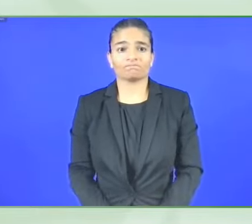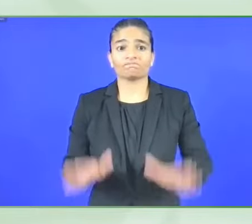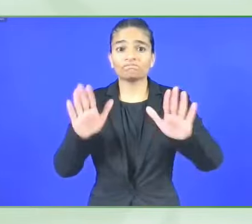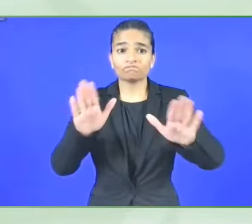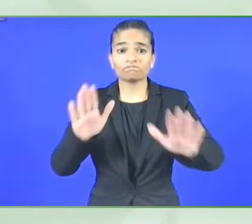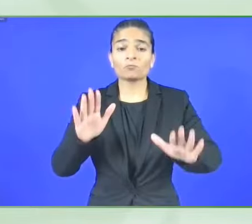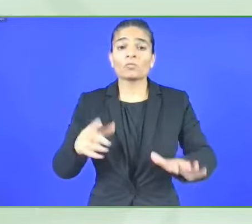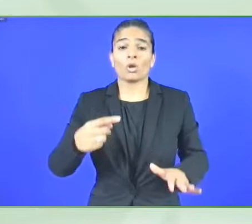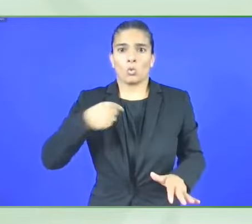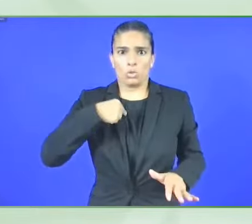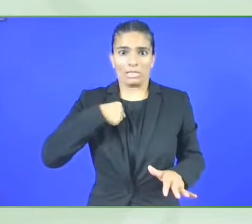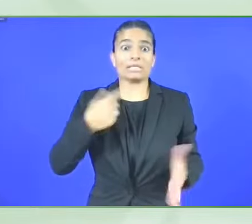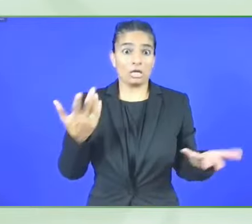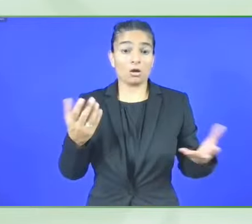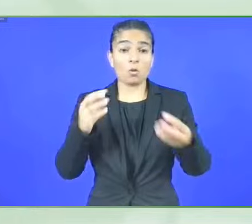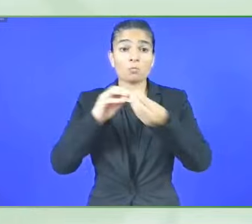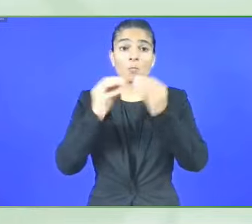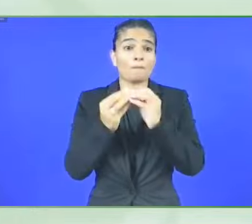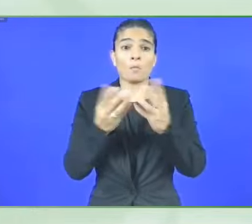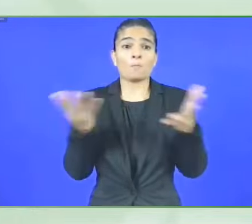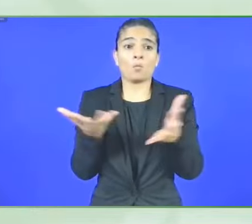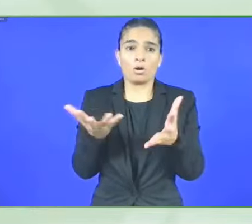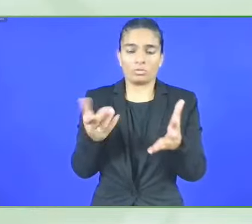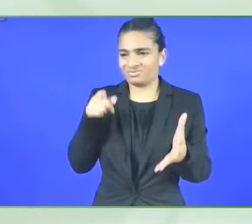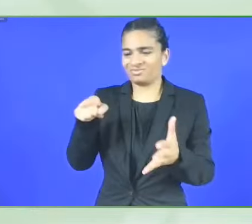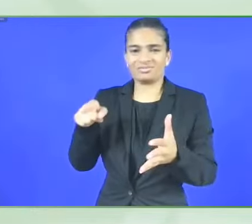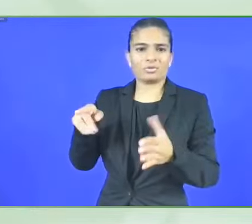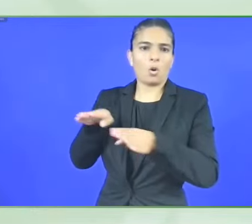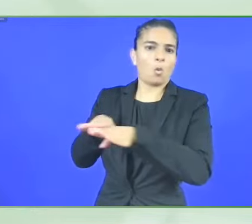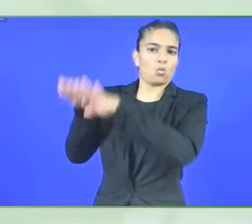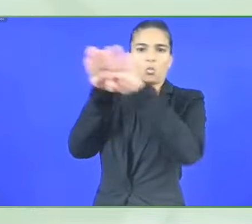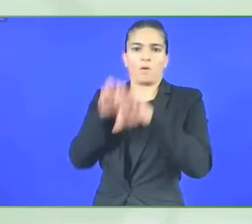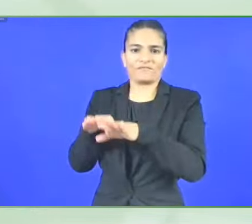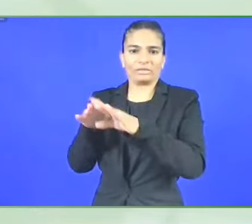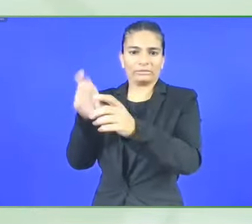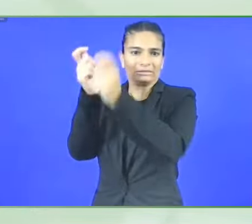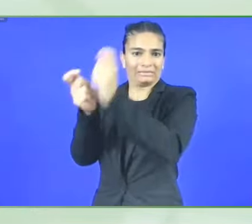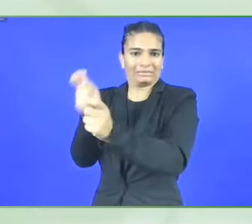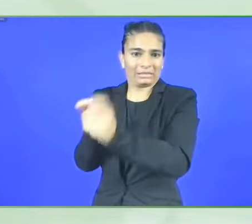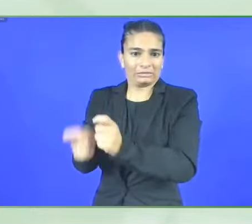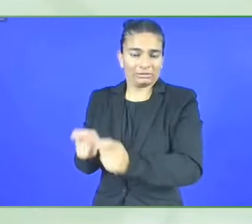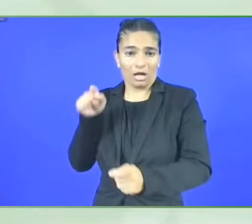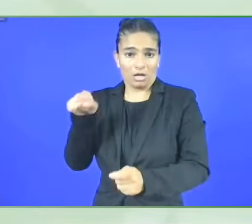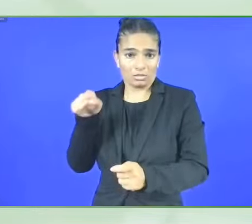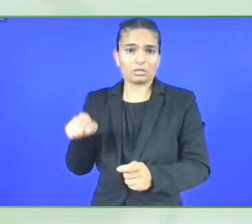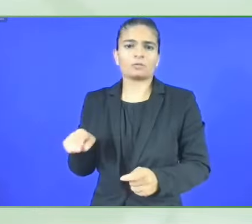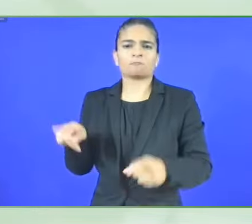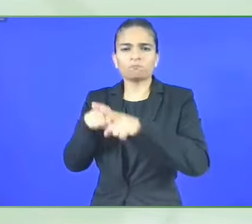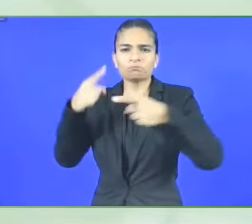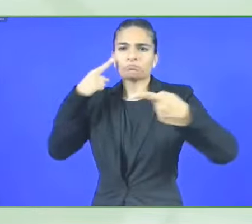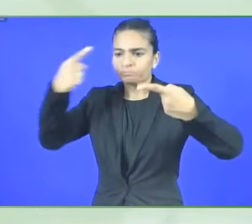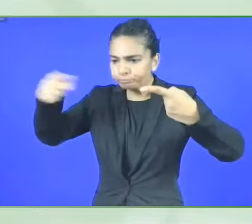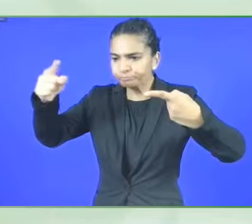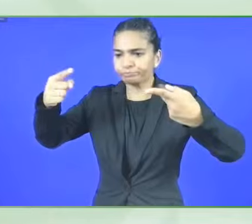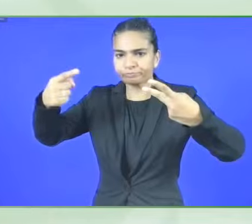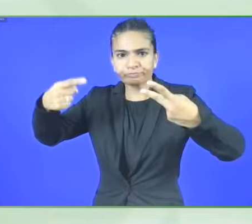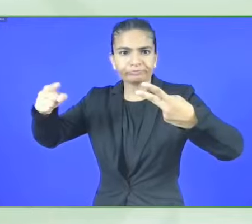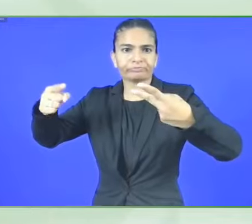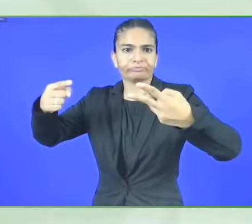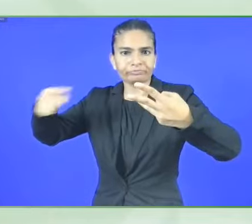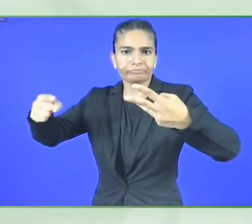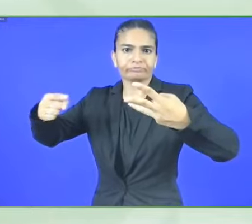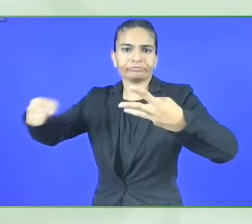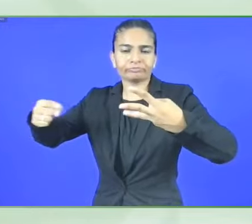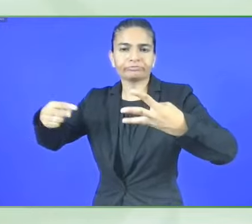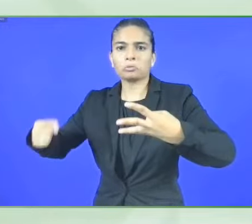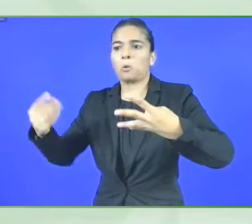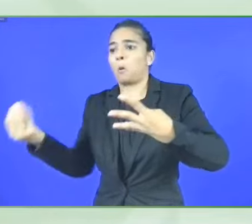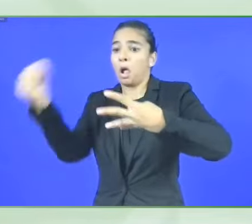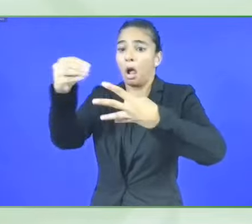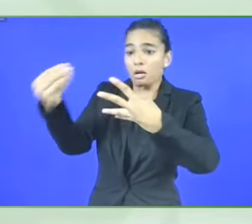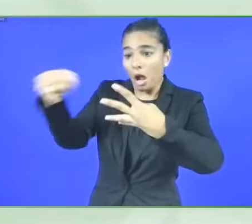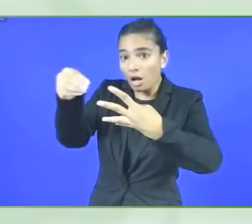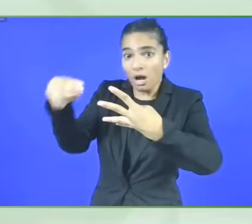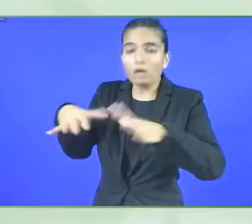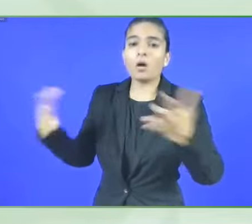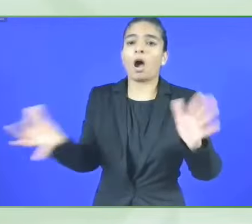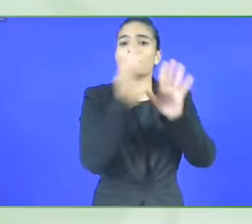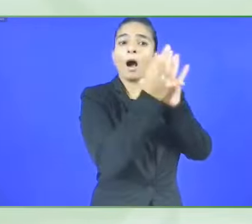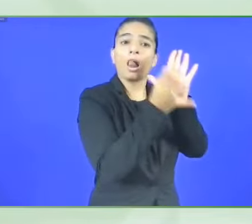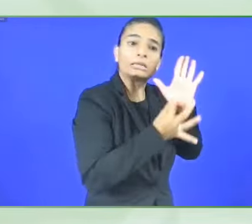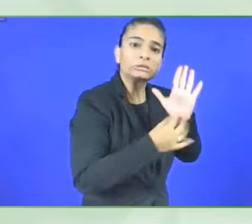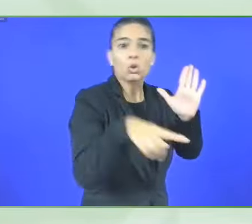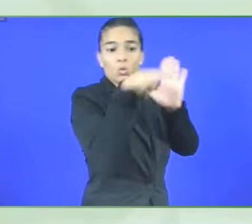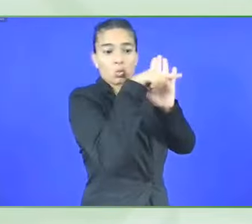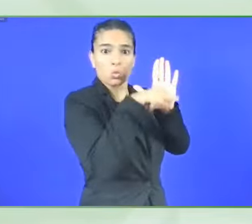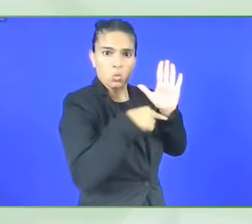mentioned in the CRPD, the UN CRPD, and it is now a human right.